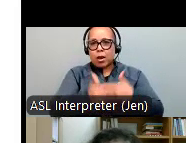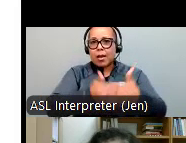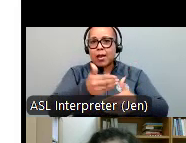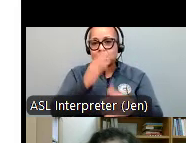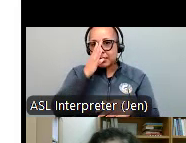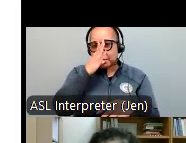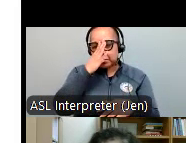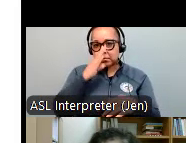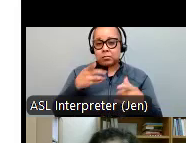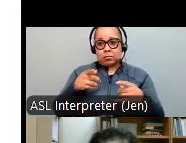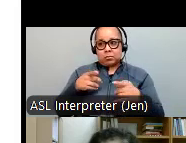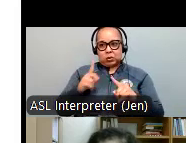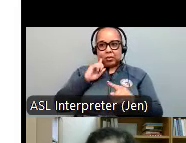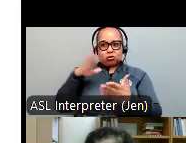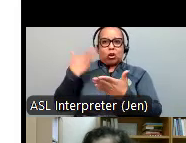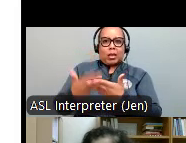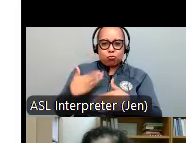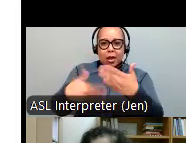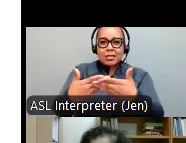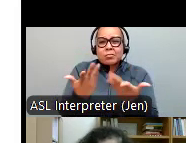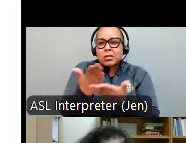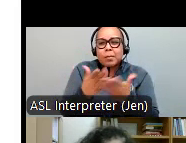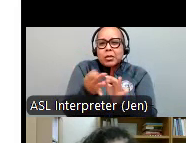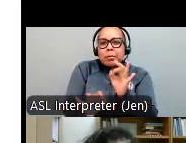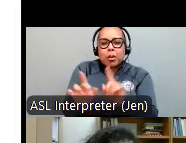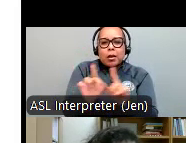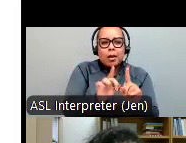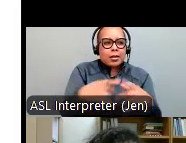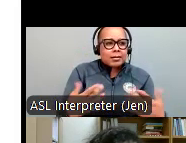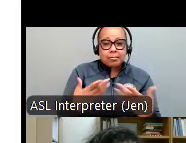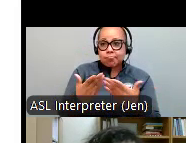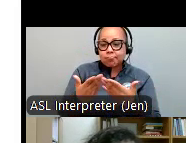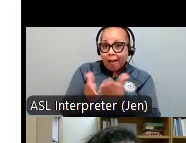check-in process. That could be something as simple as, you know, asking that individual